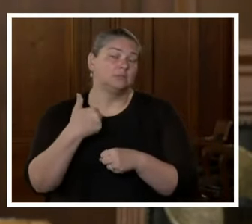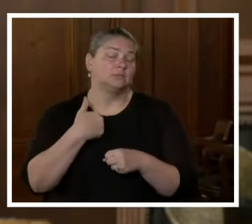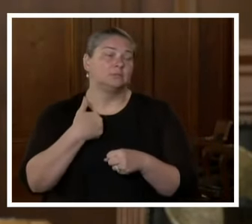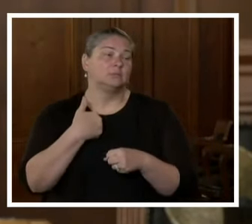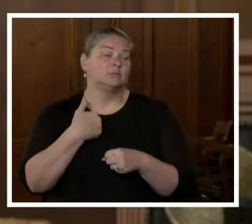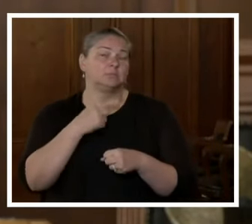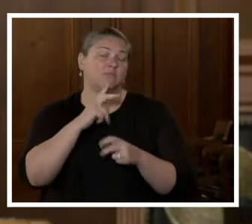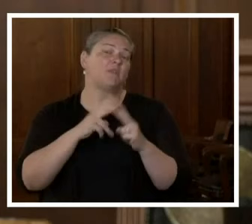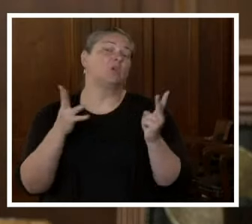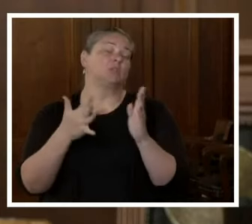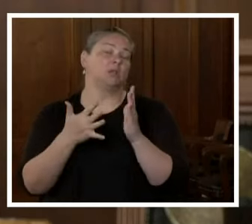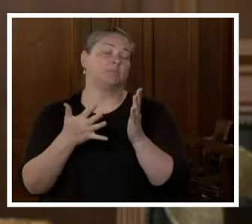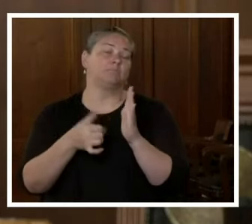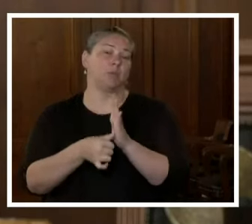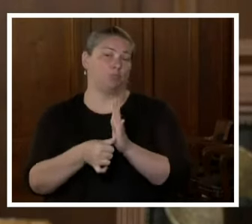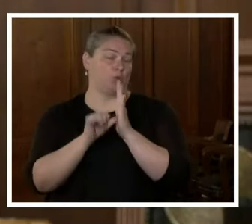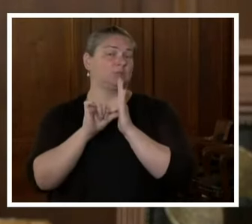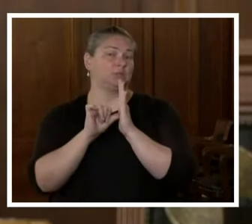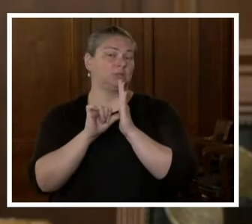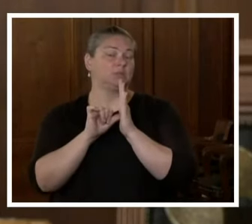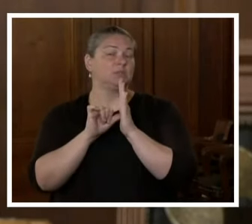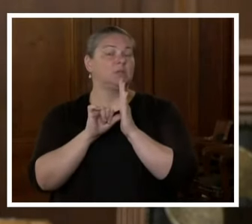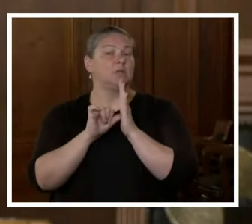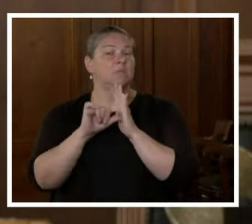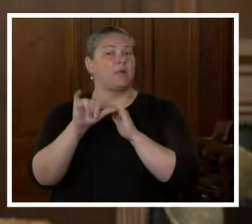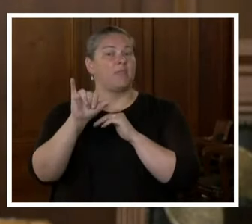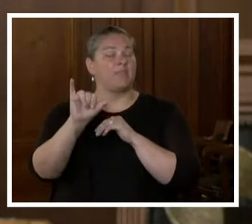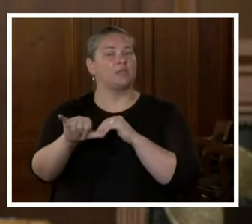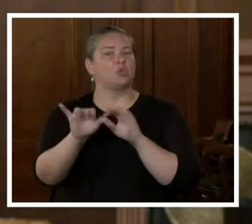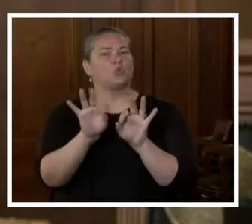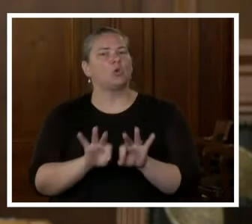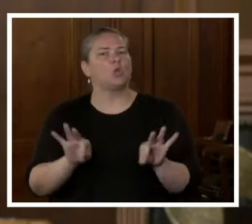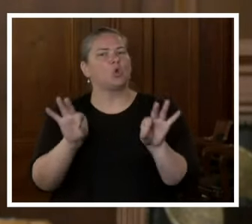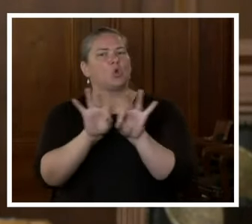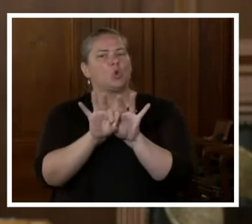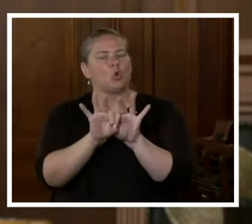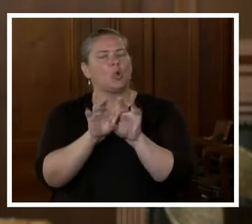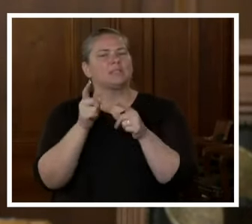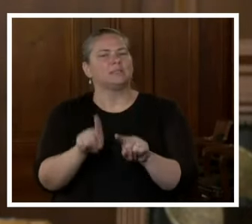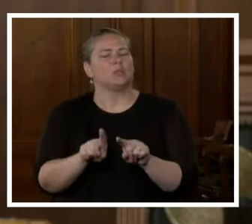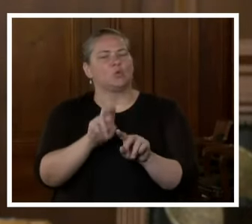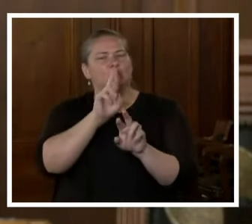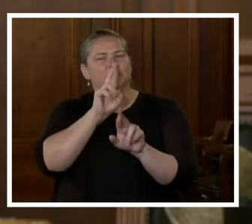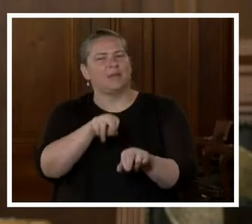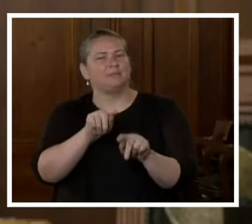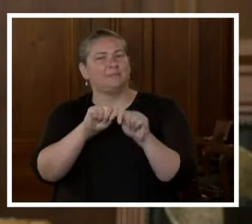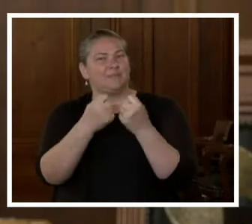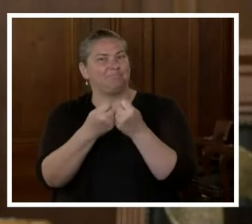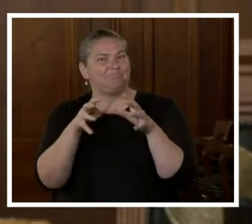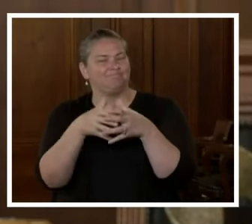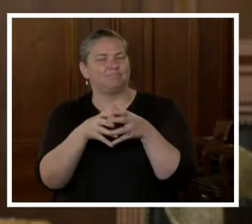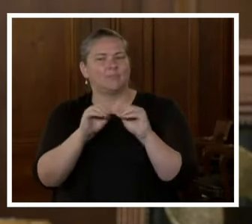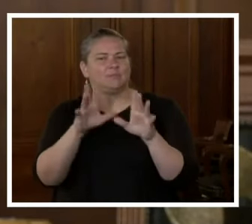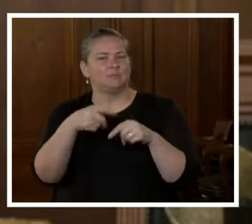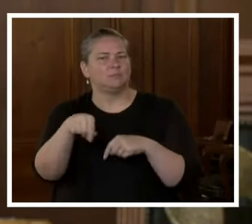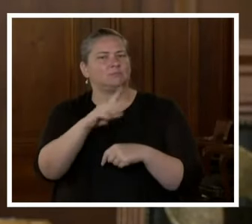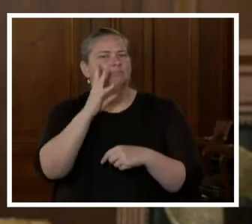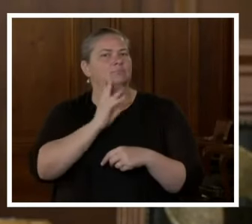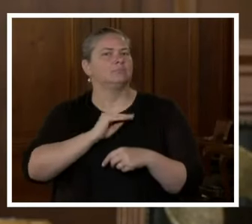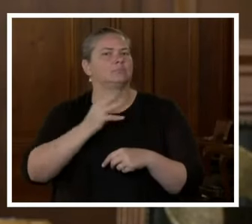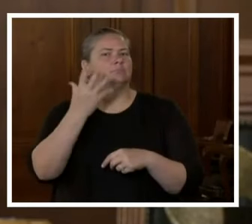SHELL CASINGS, ALL OF WHICH HAVE